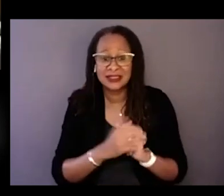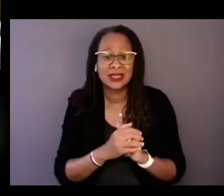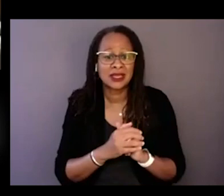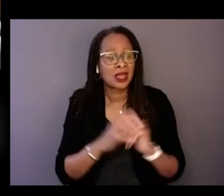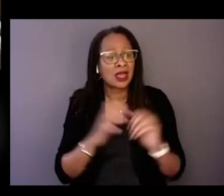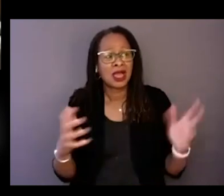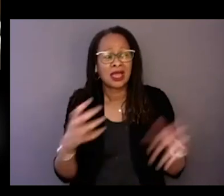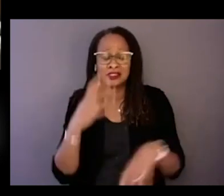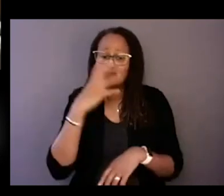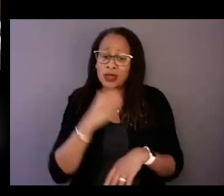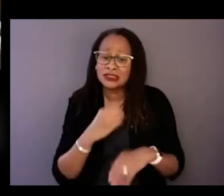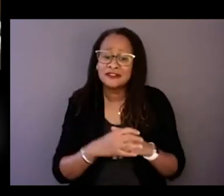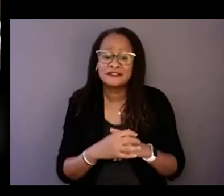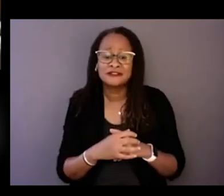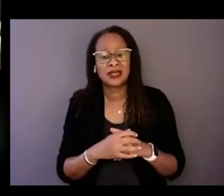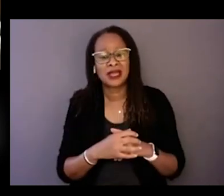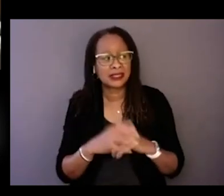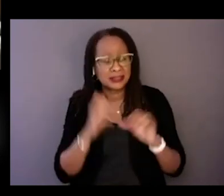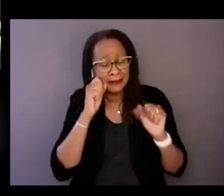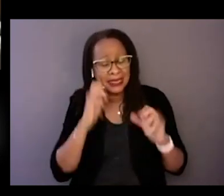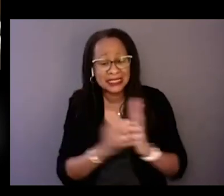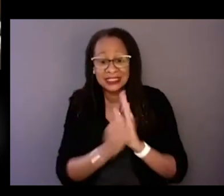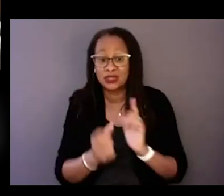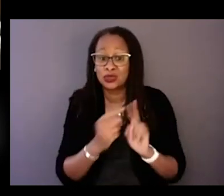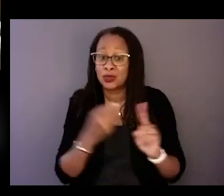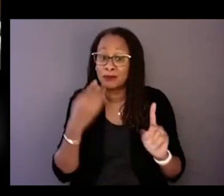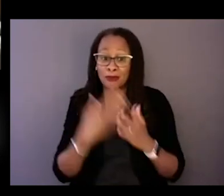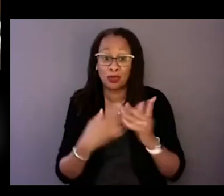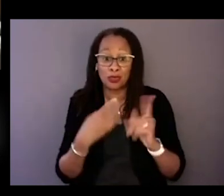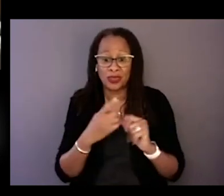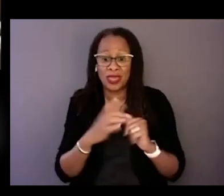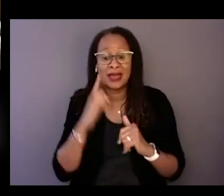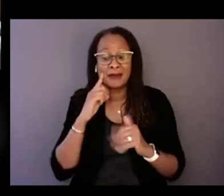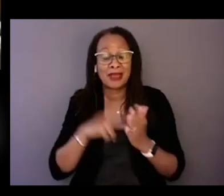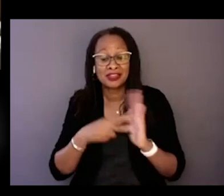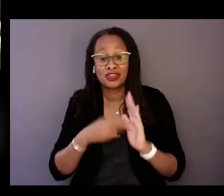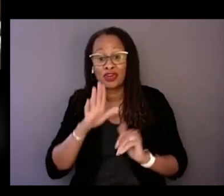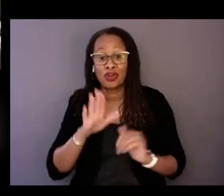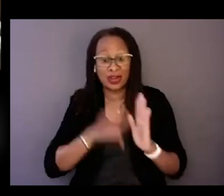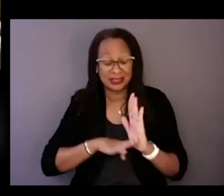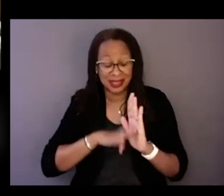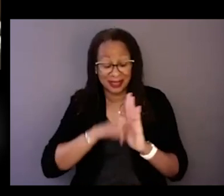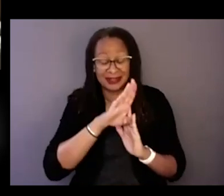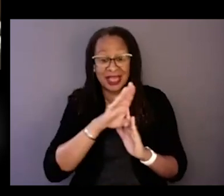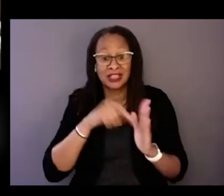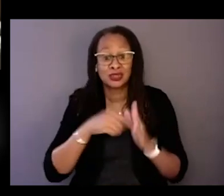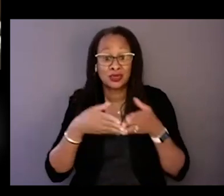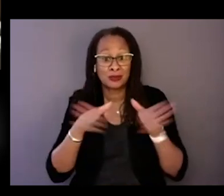and these extraordinary talents that to some extent meant, I think, that her ascent into the public sphere was inevitable.